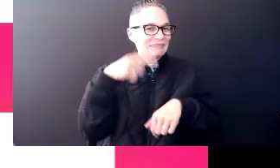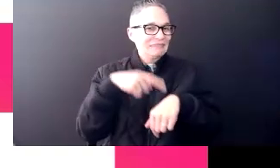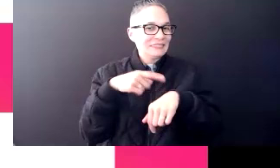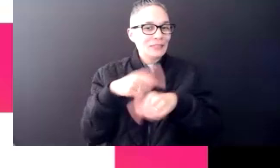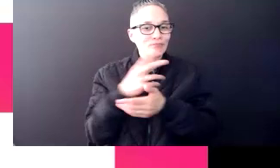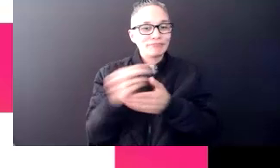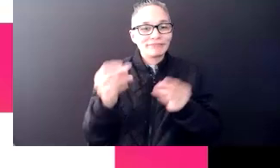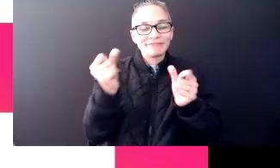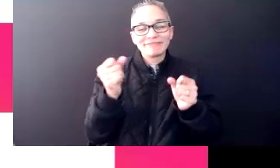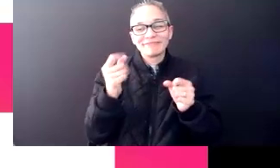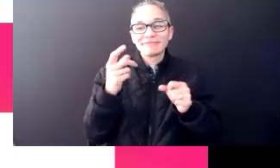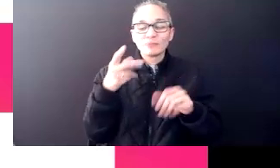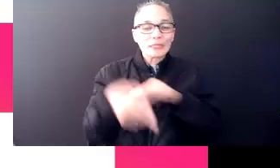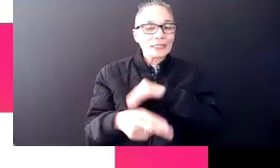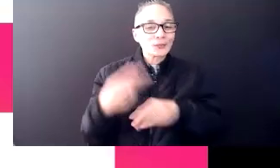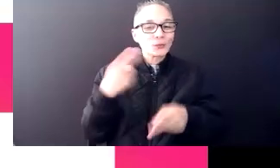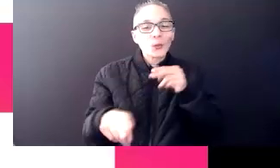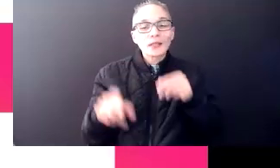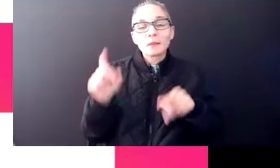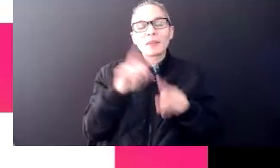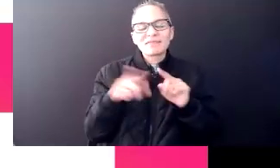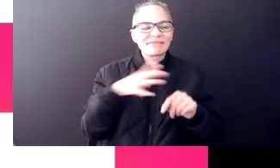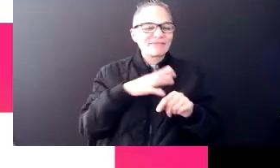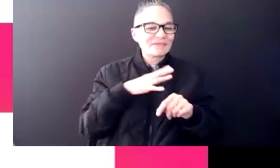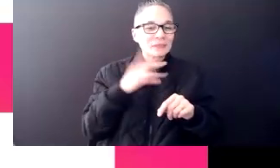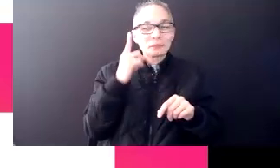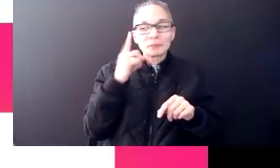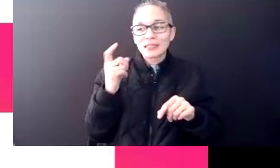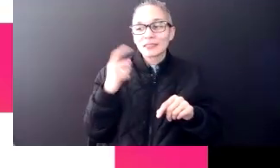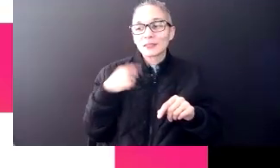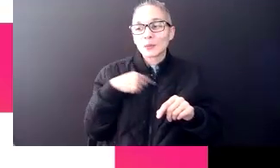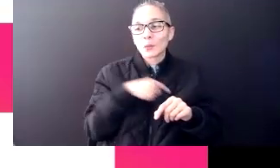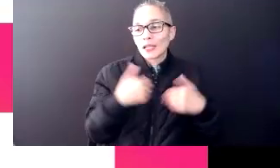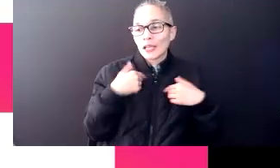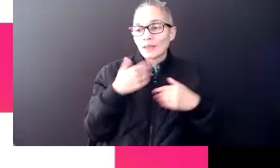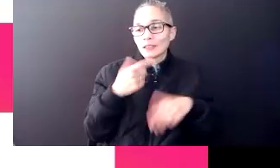But, Yeah, but that's okay, because we have some time for discussion here.